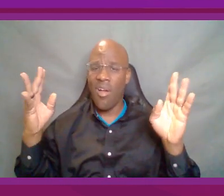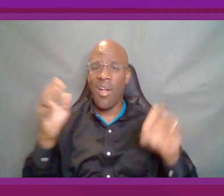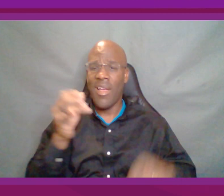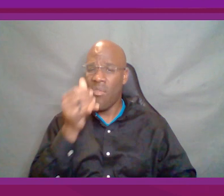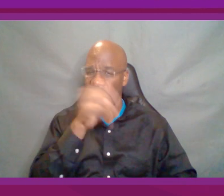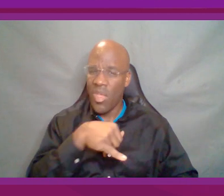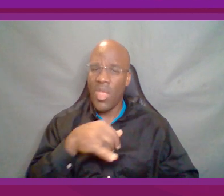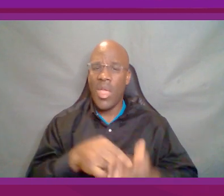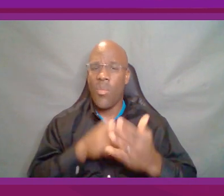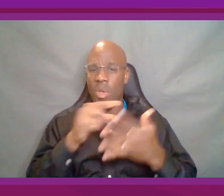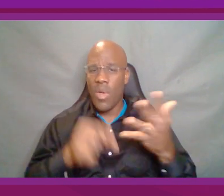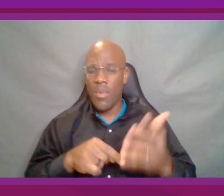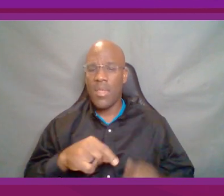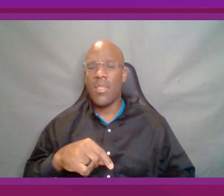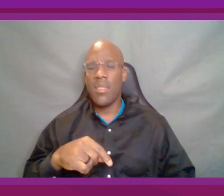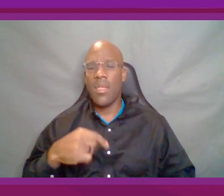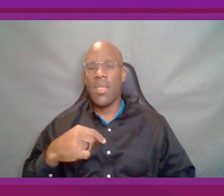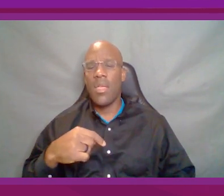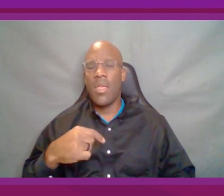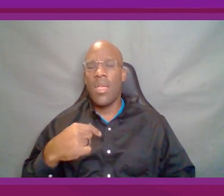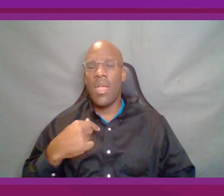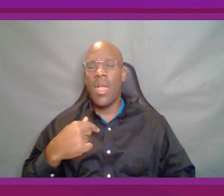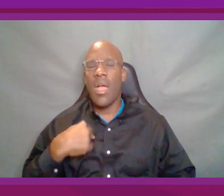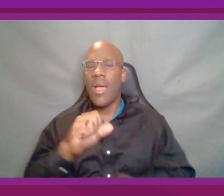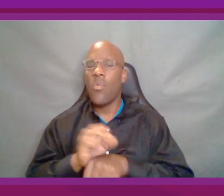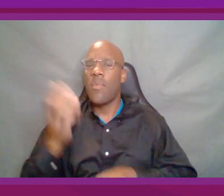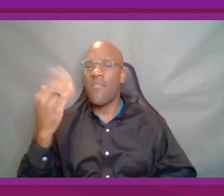case manager and we couldn't hire a case manager unless they had a car.